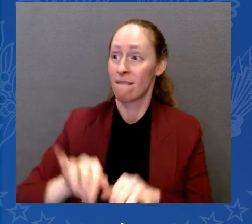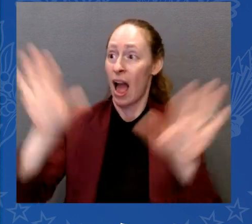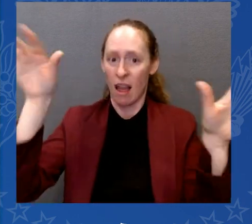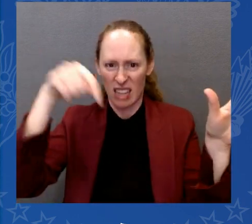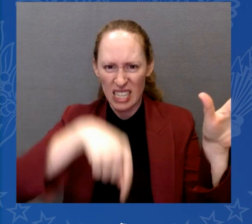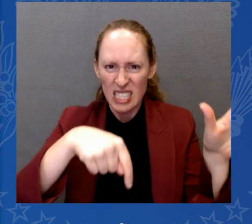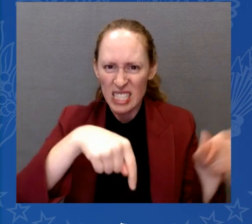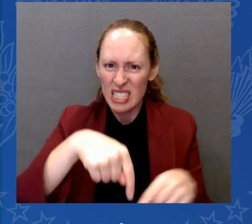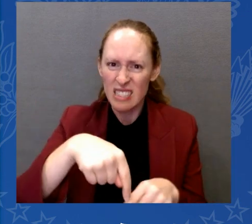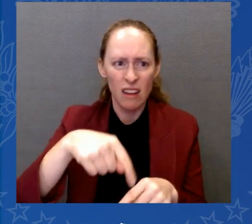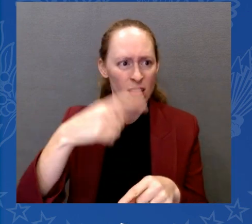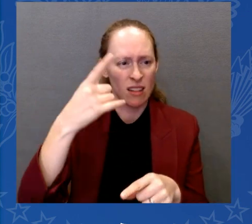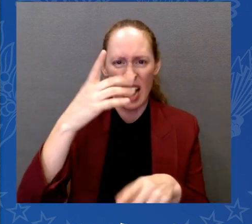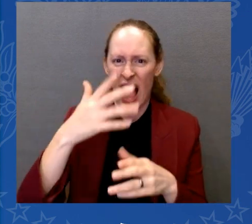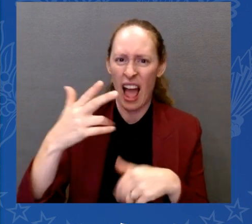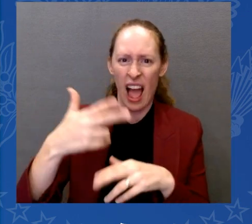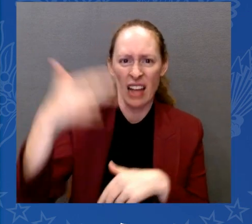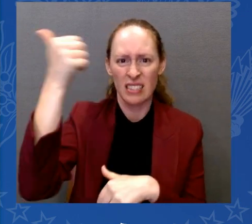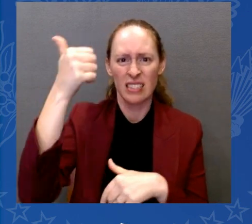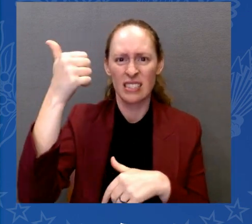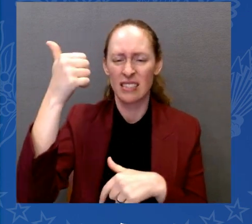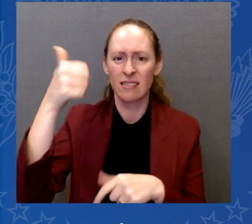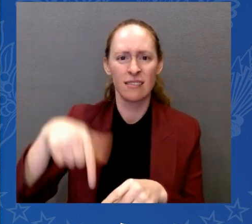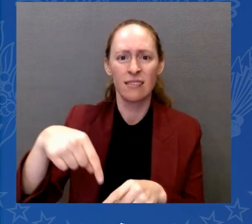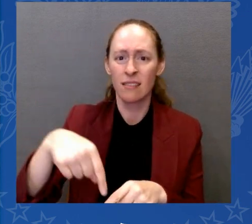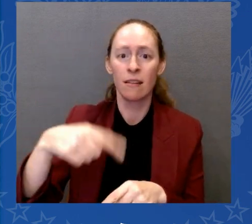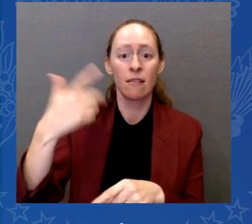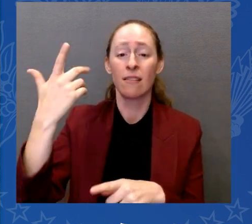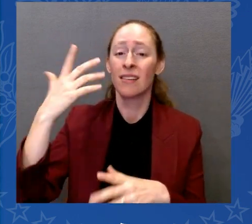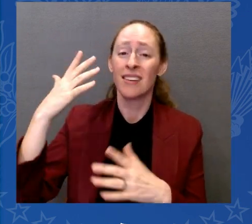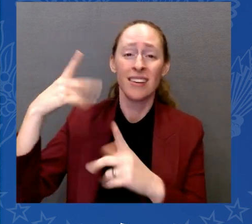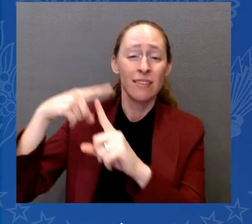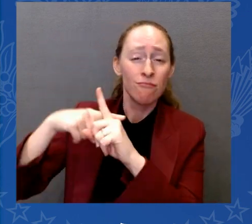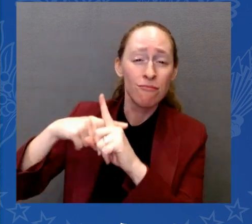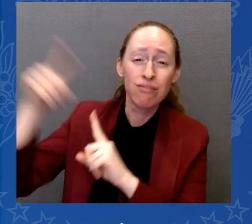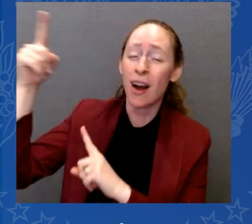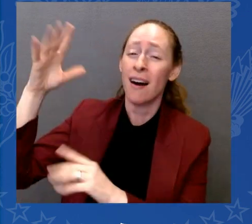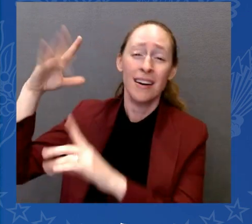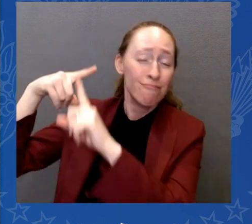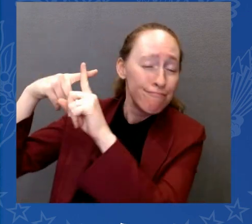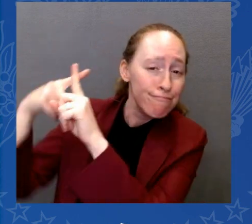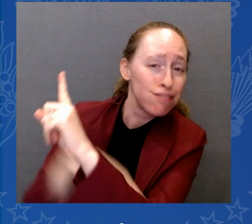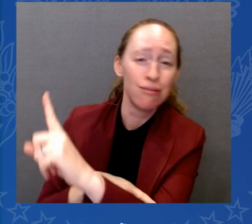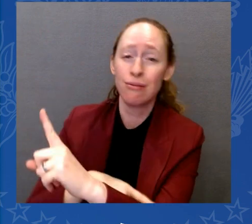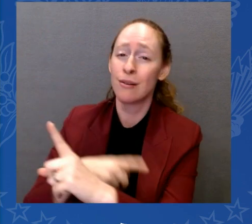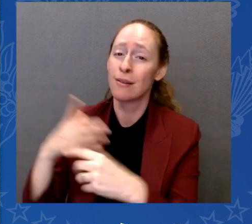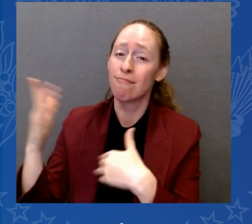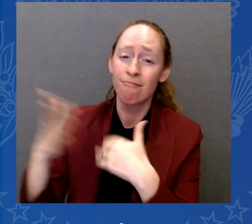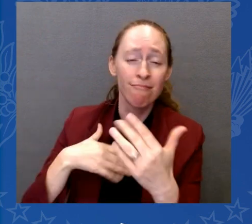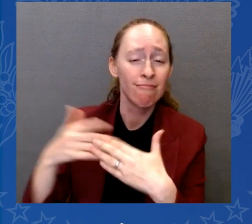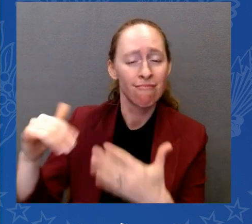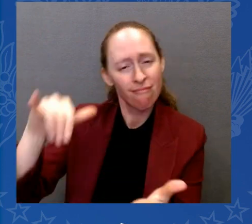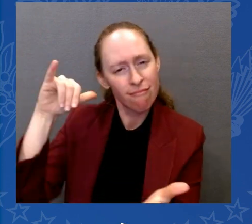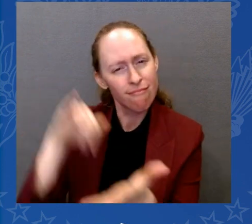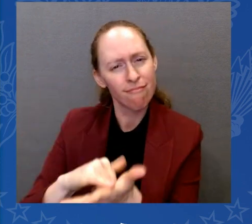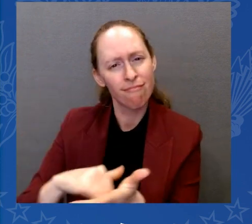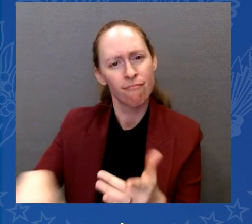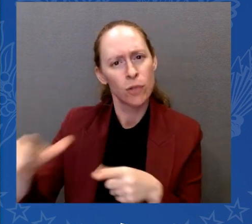deep snow, bitter cold, soldiers at Camp Hale learned to scale rock, ski, and survive, preparing for the war they were about to fight.